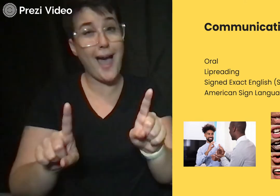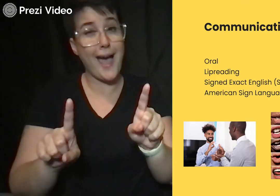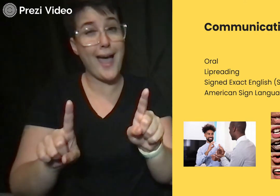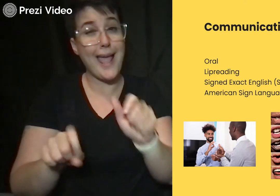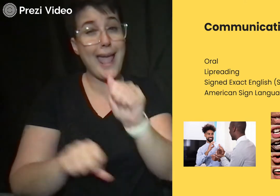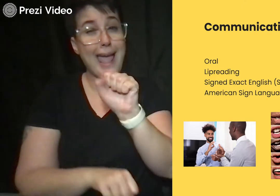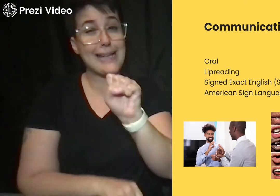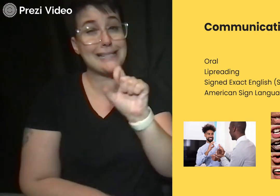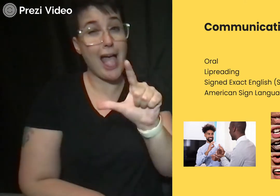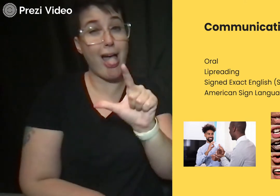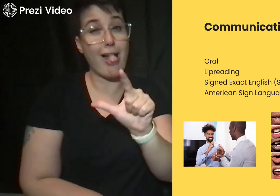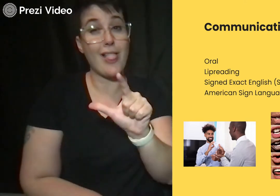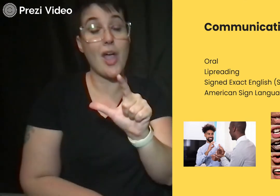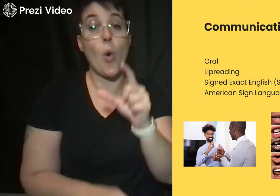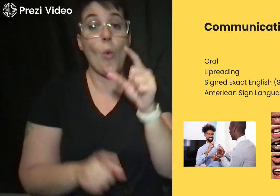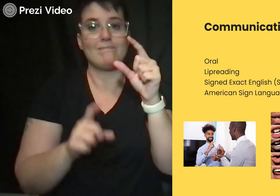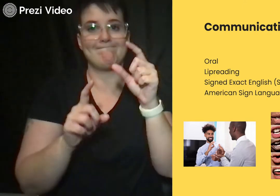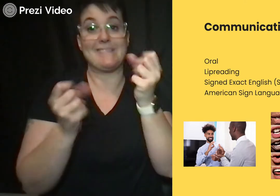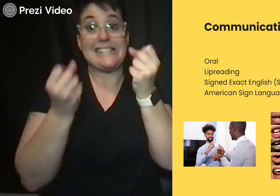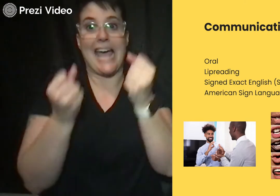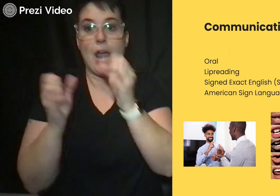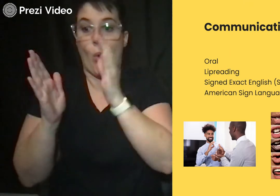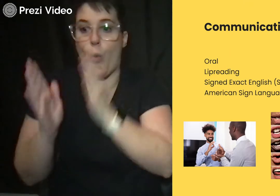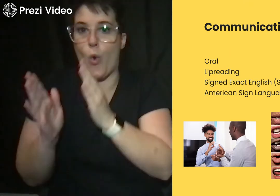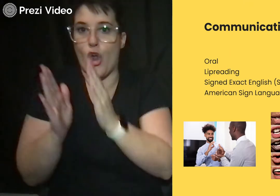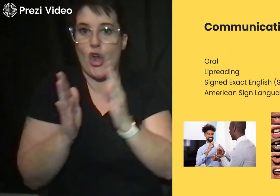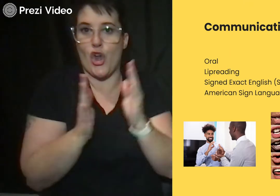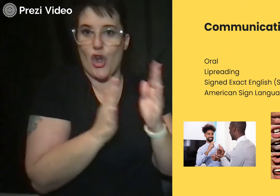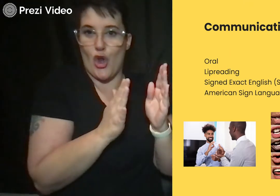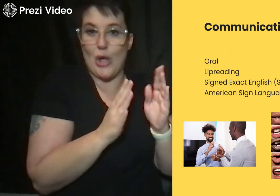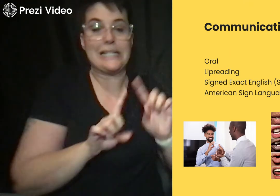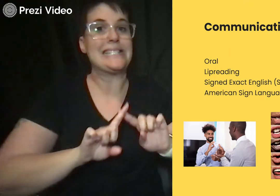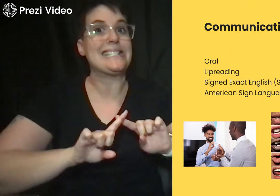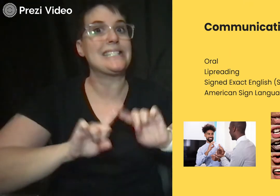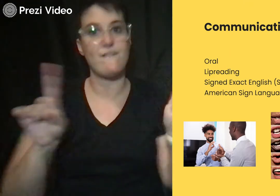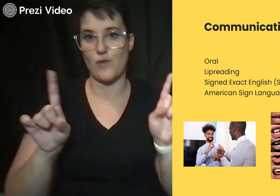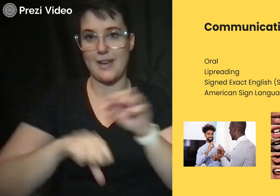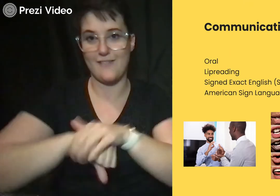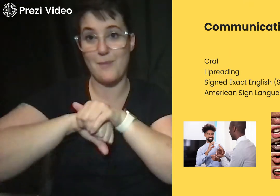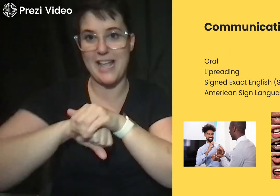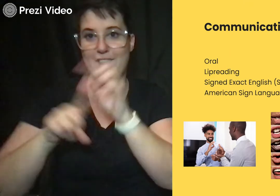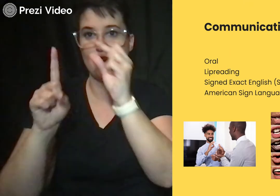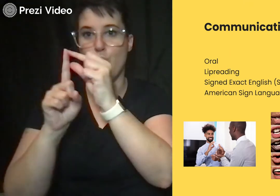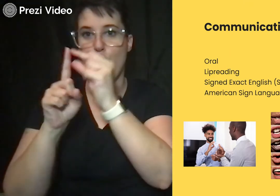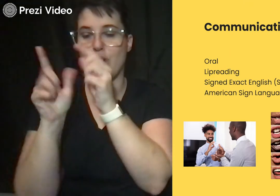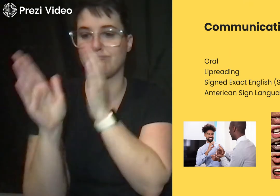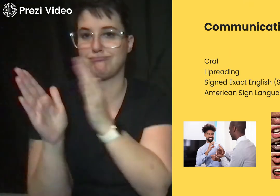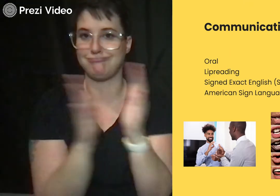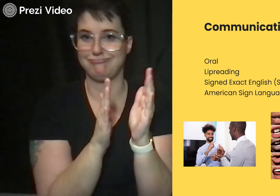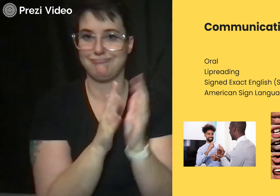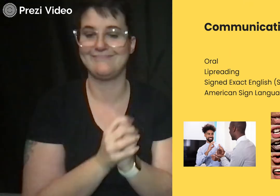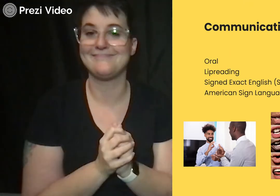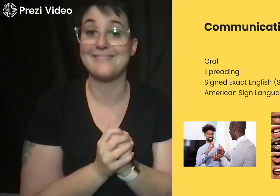But ASL word order is very different from English word order.